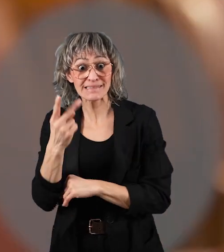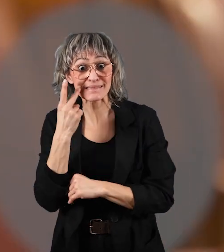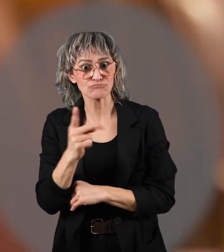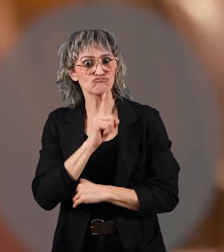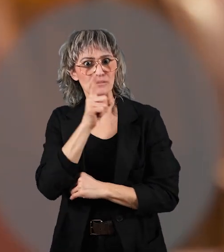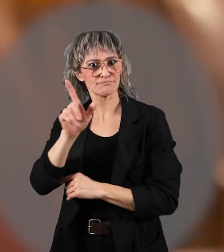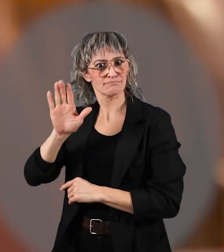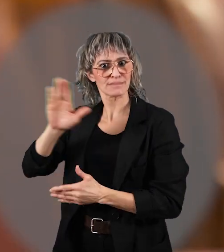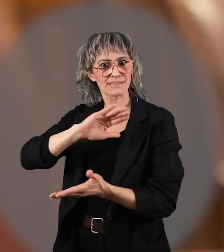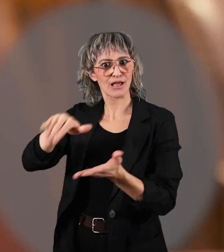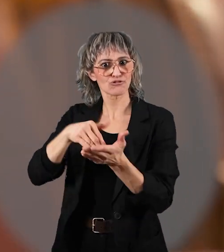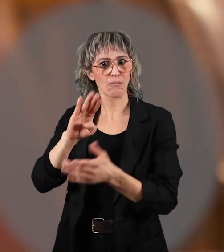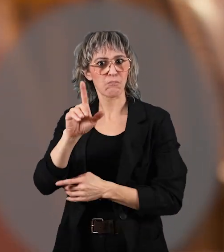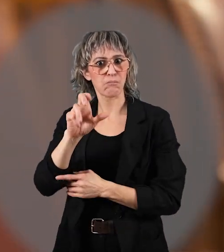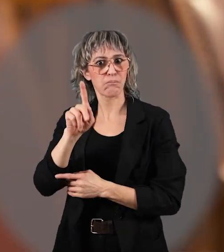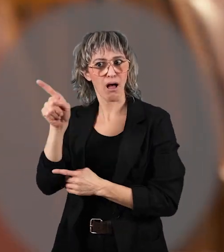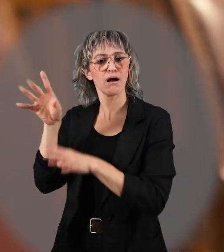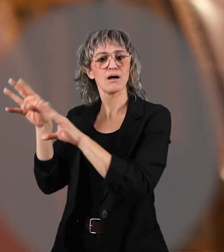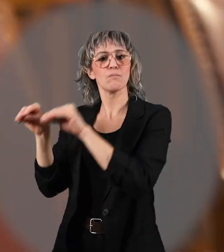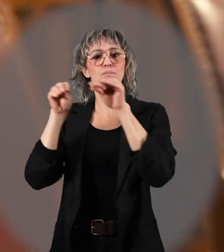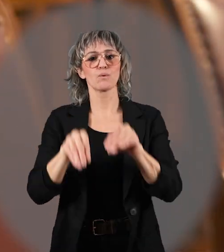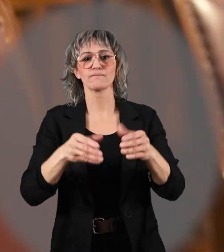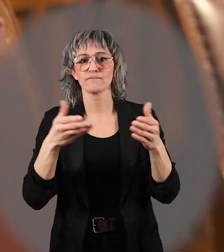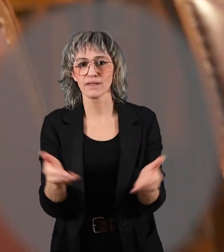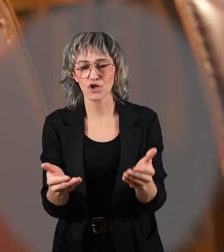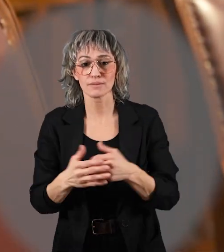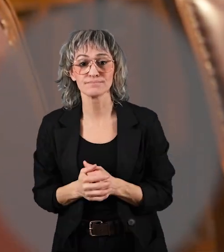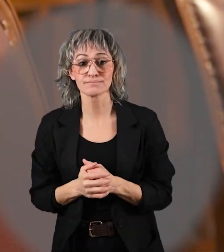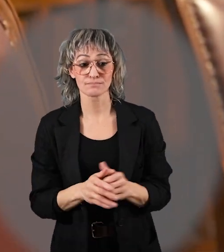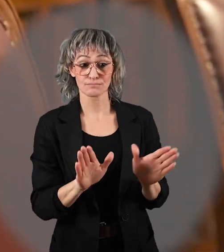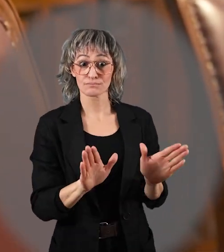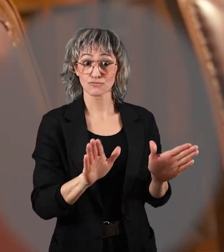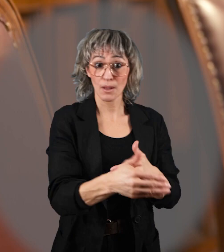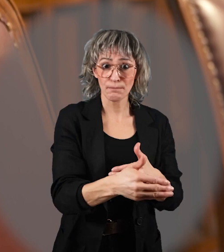You can see senators at these desks, speaking about a bill, presenting a report,